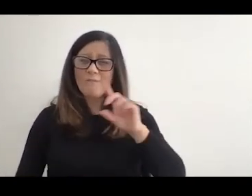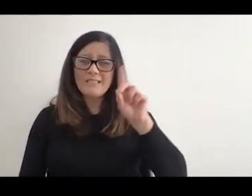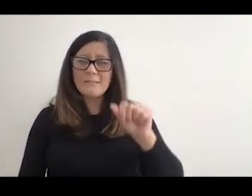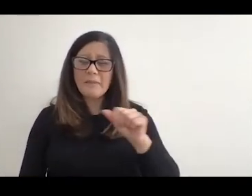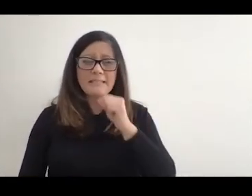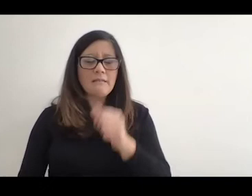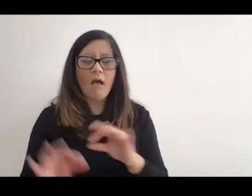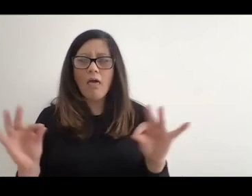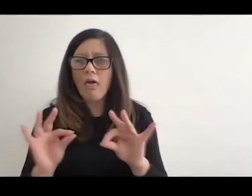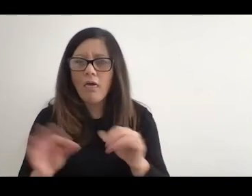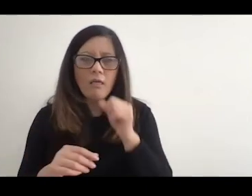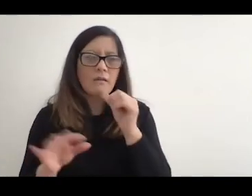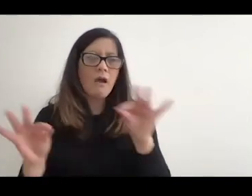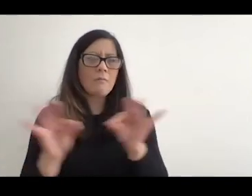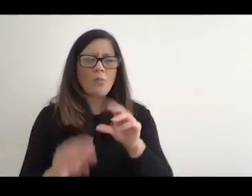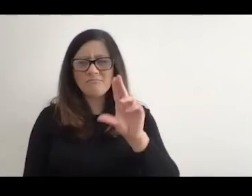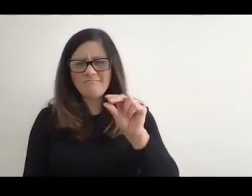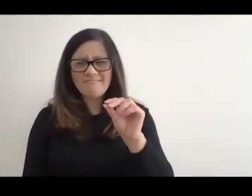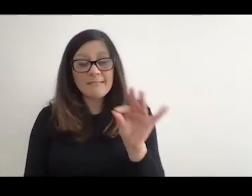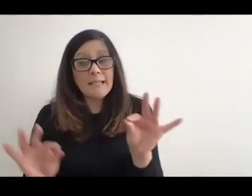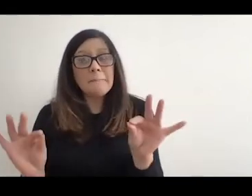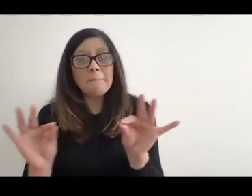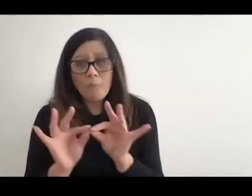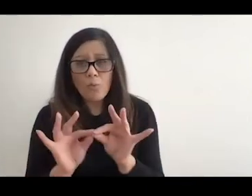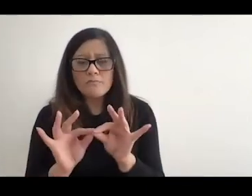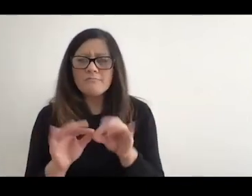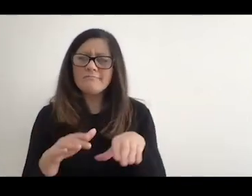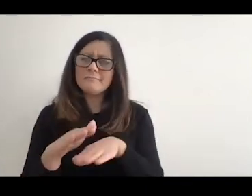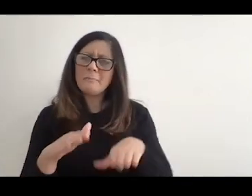It is something that is a basic human need for independent survival and